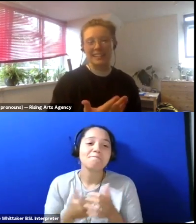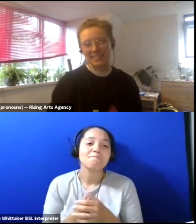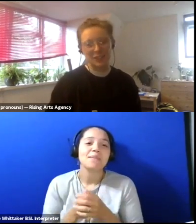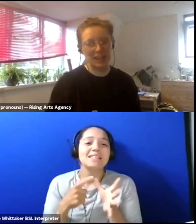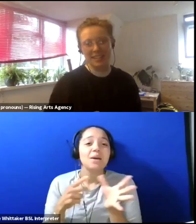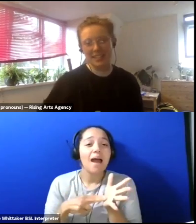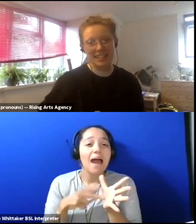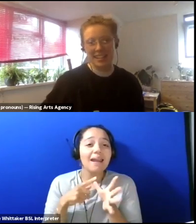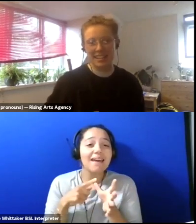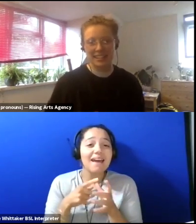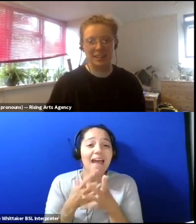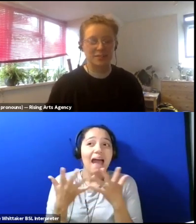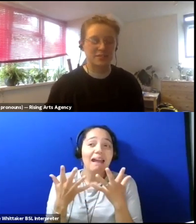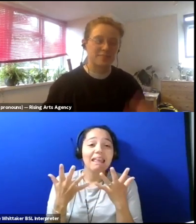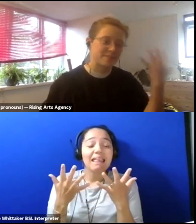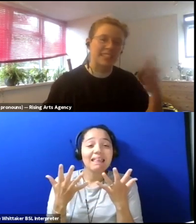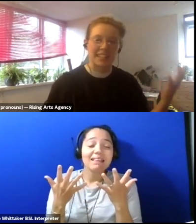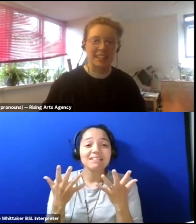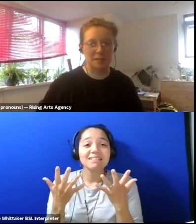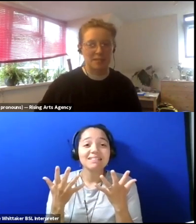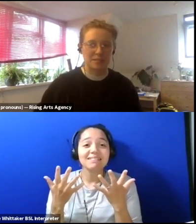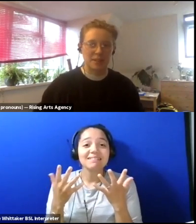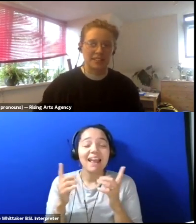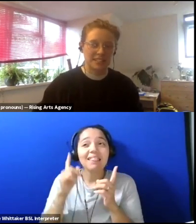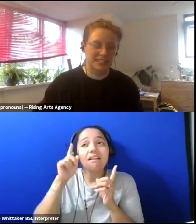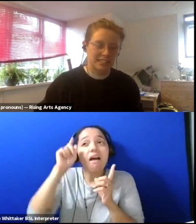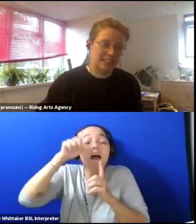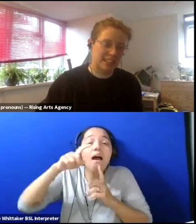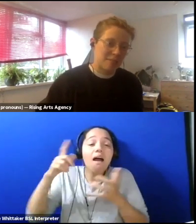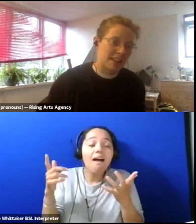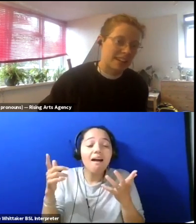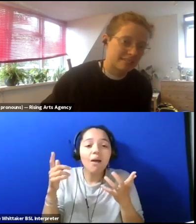Anna, does anything come to mind when thinking about that?